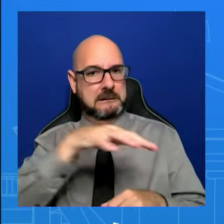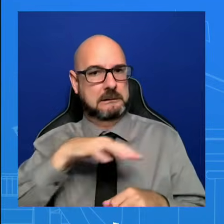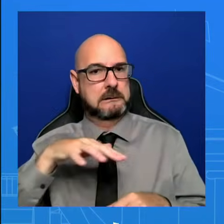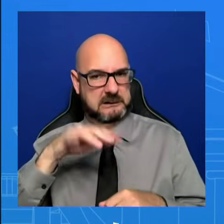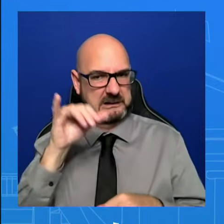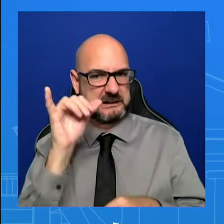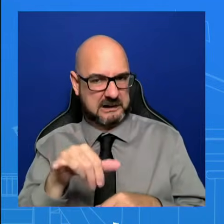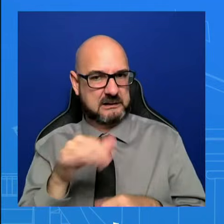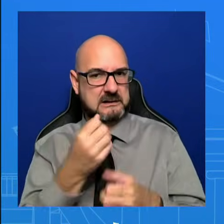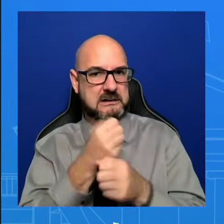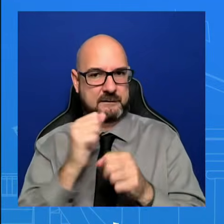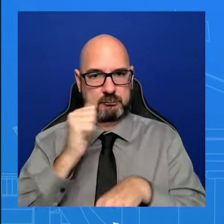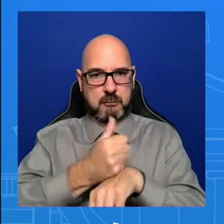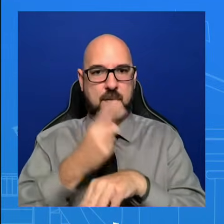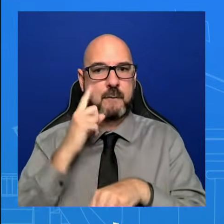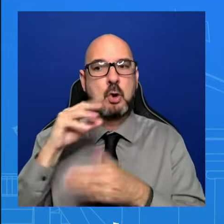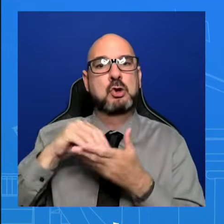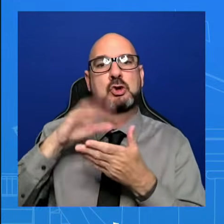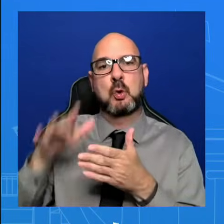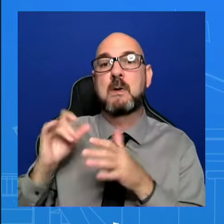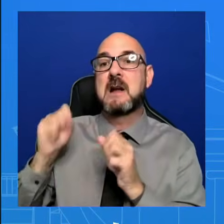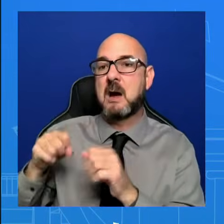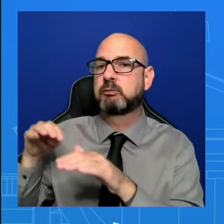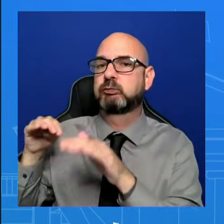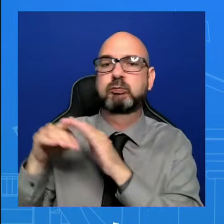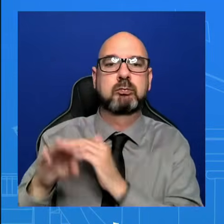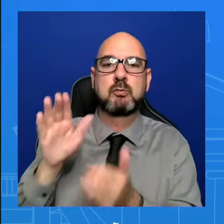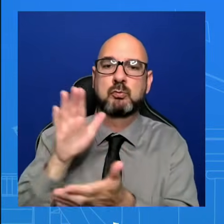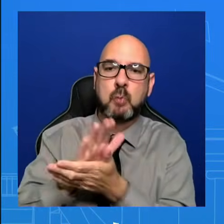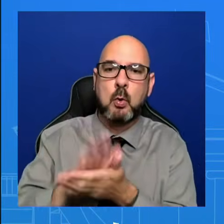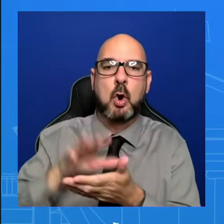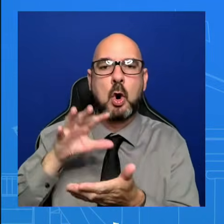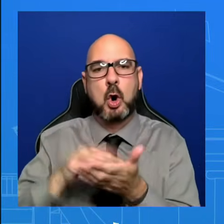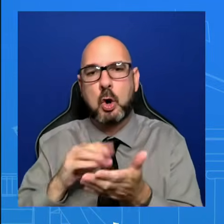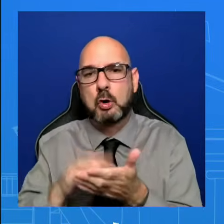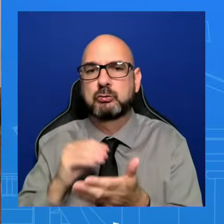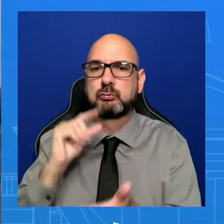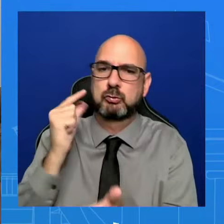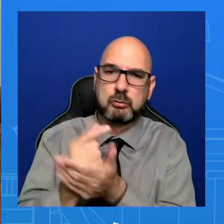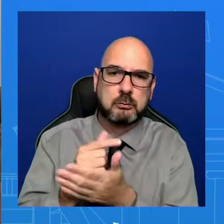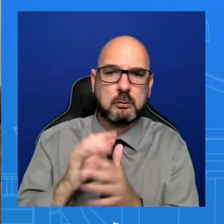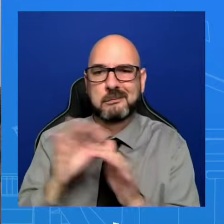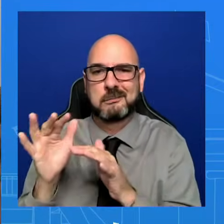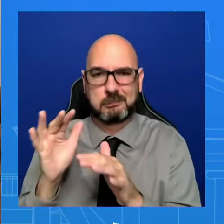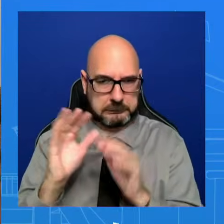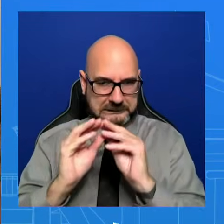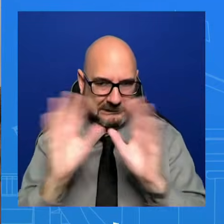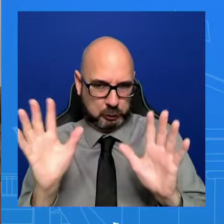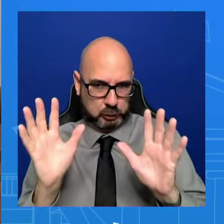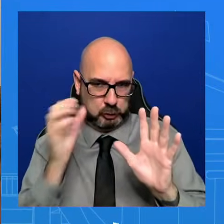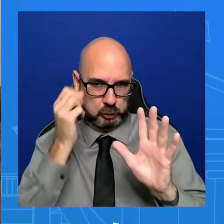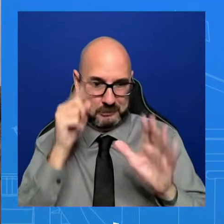to learn, for students to be able to go to graduation. I've been very clear: a small number of students. The Press: So, I -- so, maybe this specific question because -- Ms. Jean-Pierre: Yeah, sure. Sure, sure.